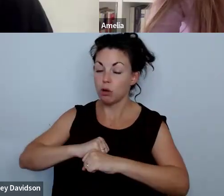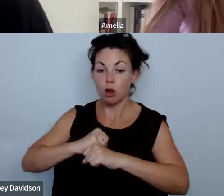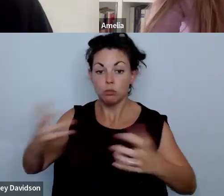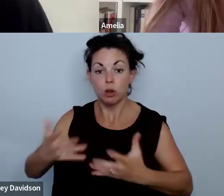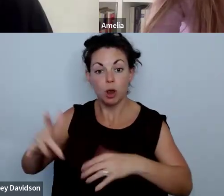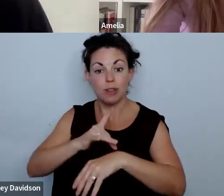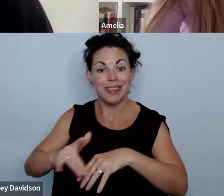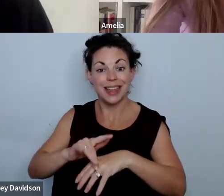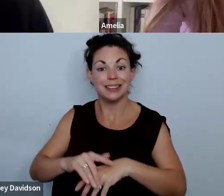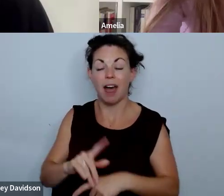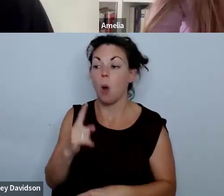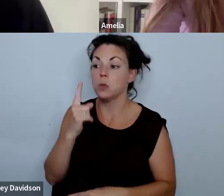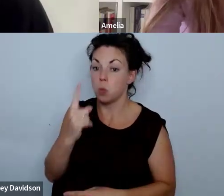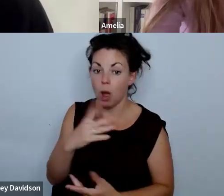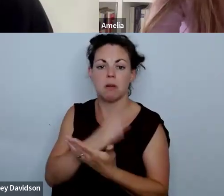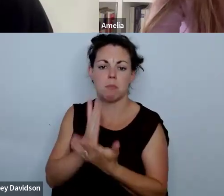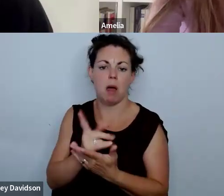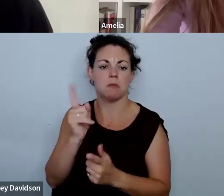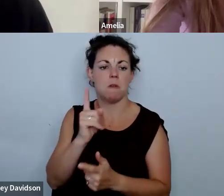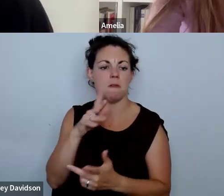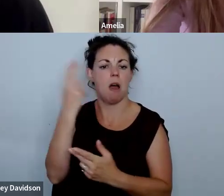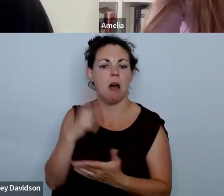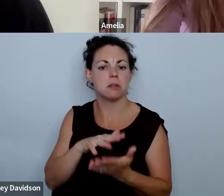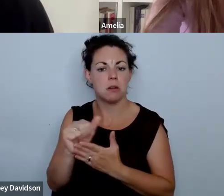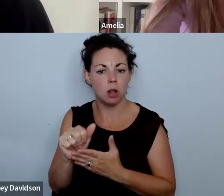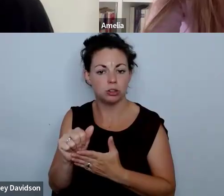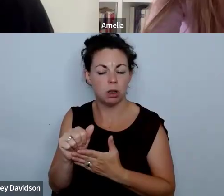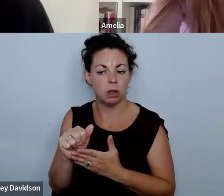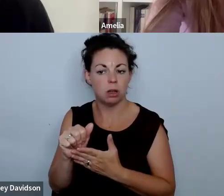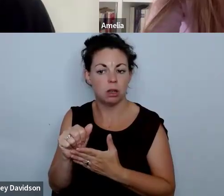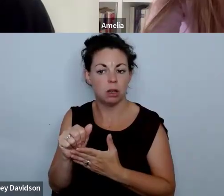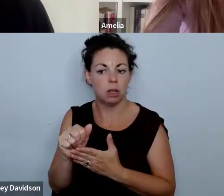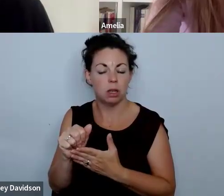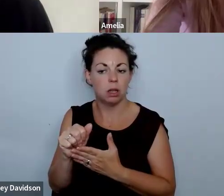necessarily have the word policy in their title. It could be, you know, a